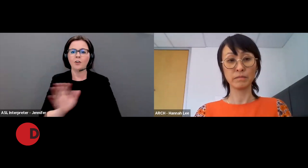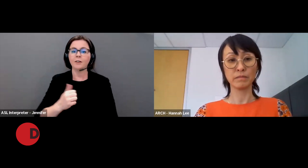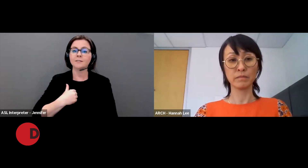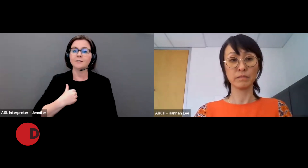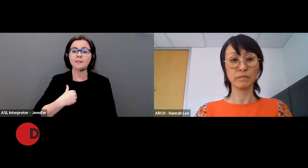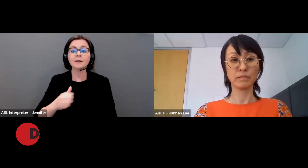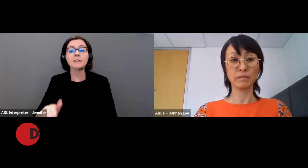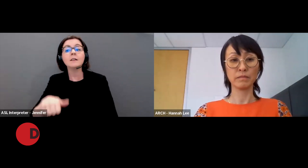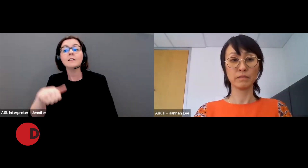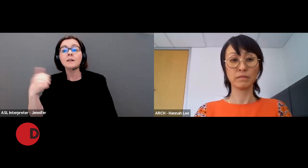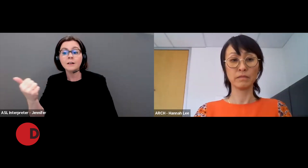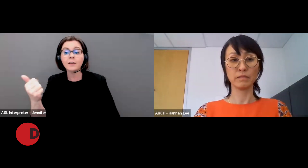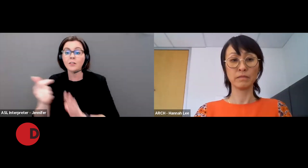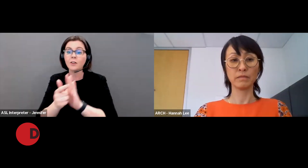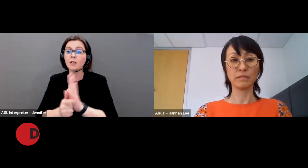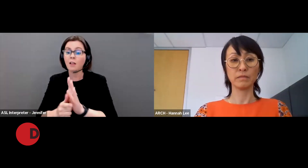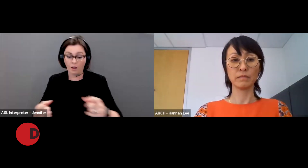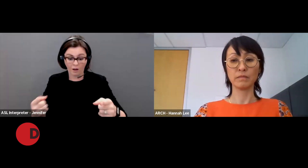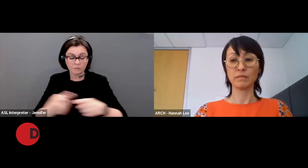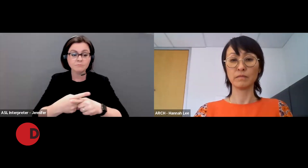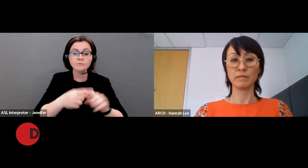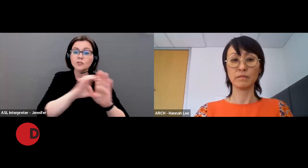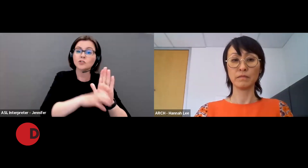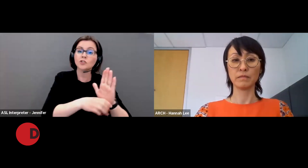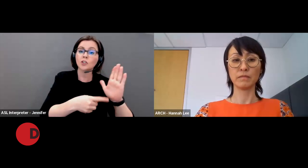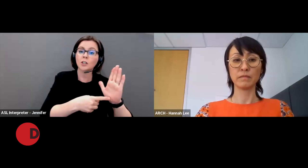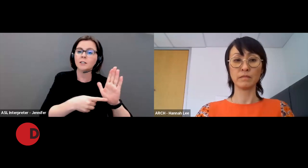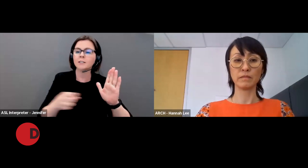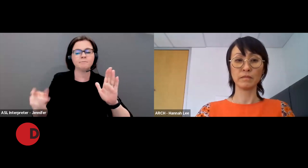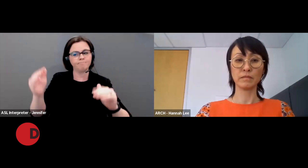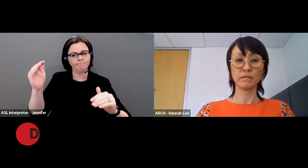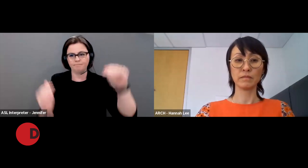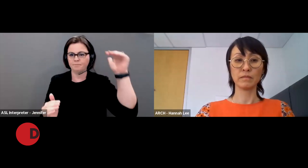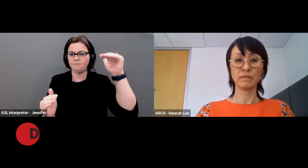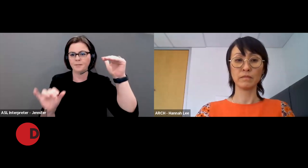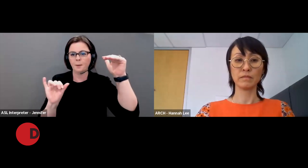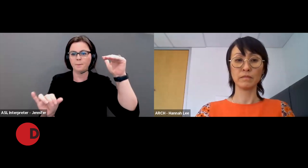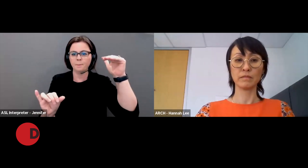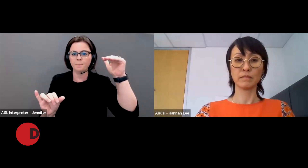If a law conflicts with the Charter, it is not valid.